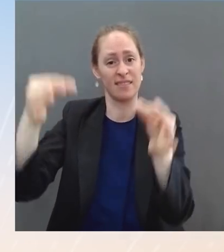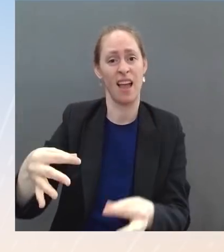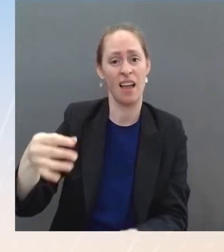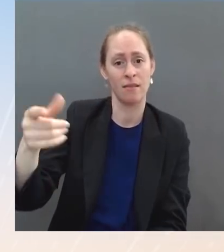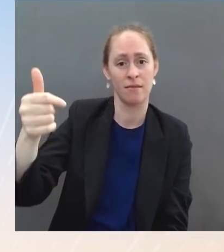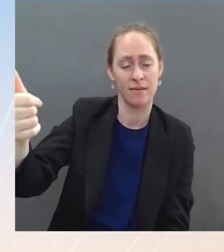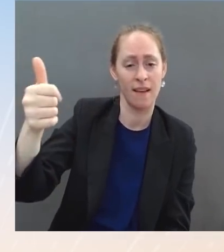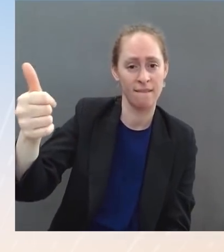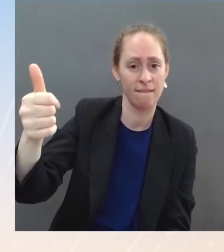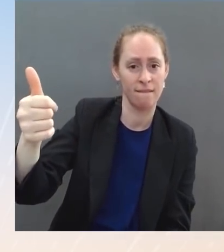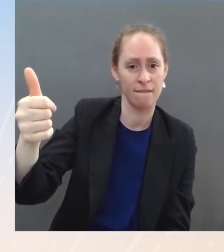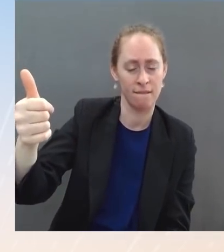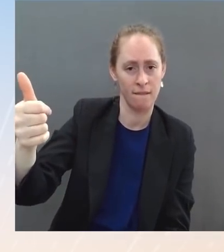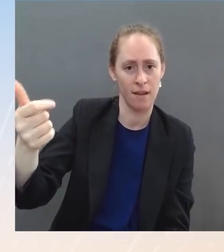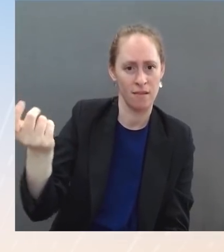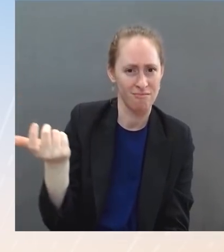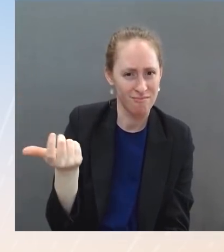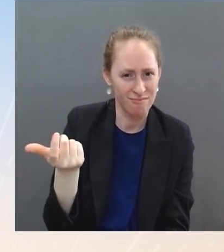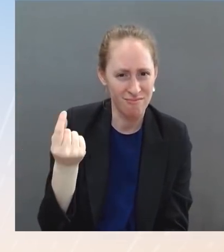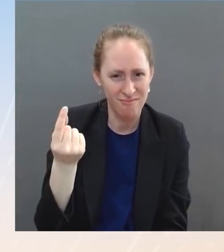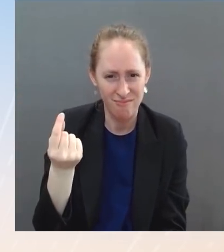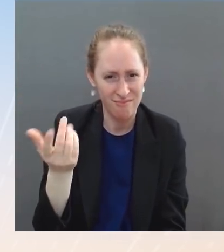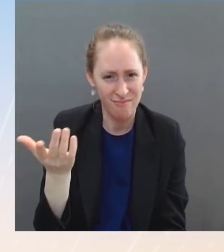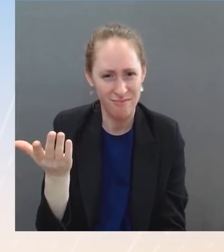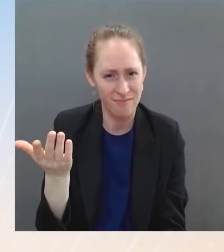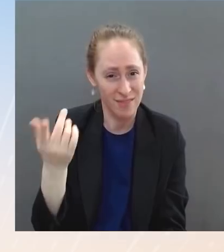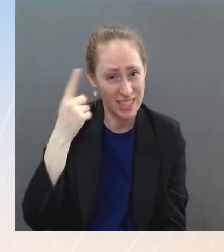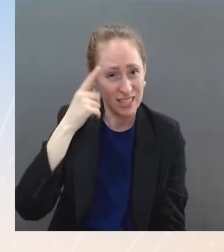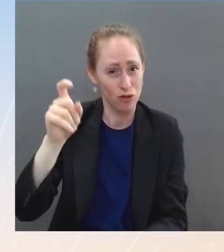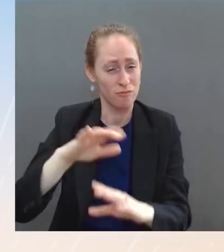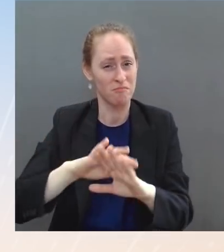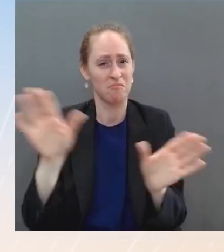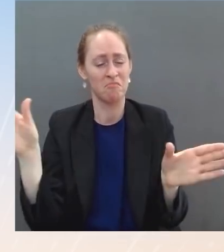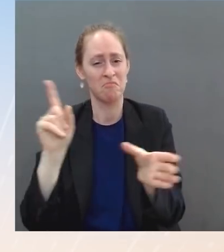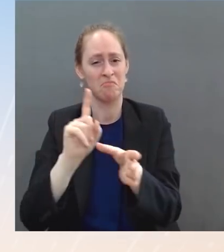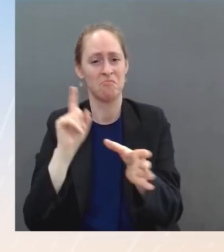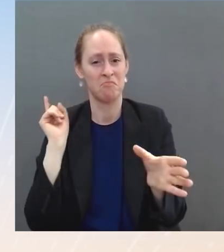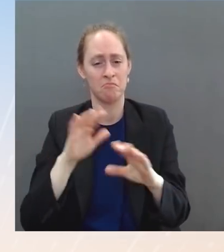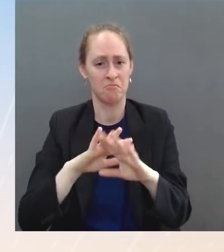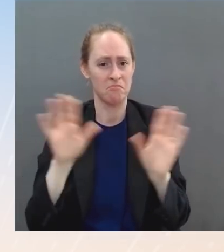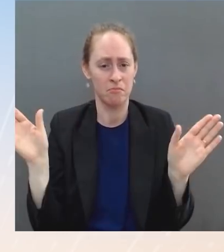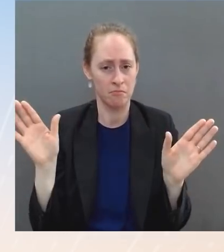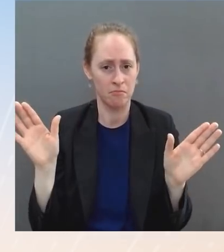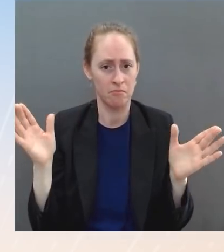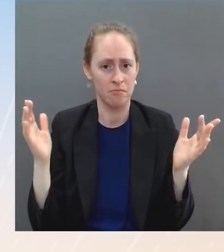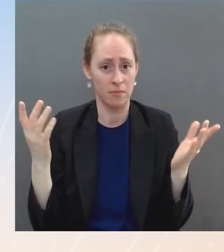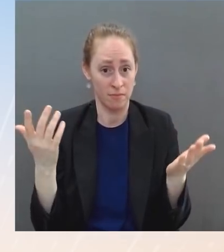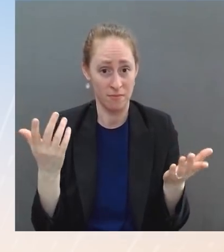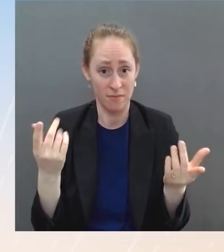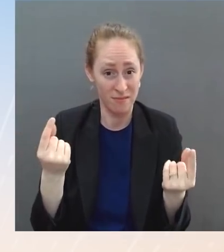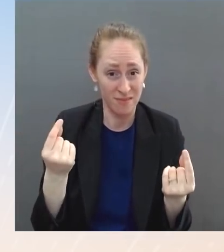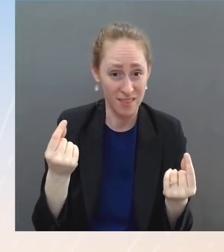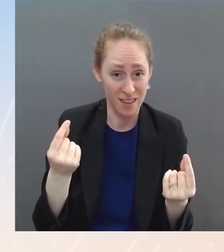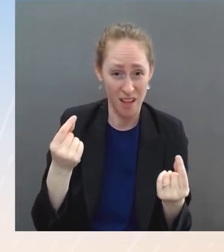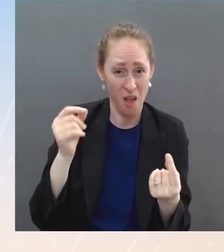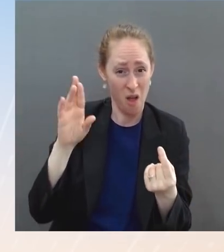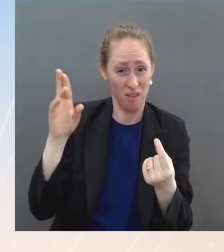on whether Justice Thomas should recuse himself? Ms. Psaki: That's a decision up to the Supreme Court. We don't have any additional position from here. Go ahead.